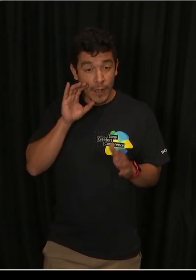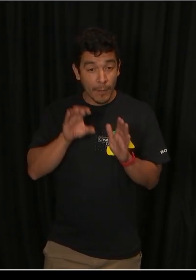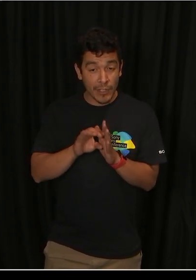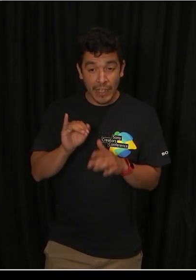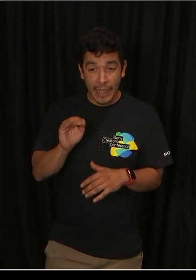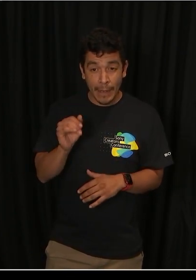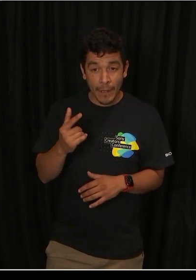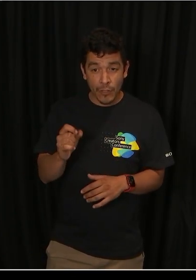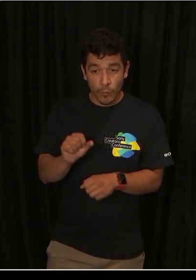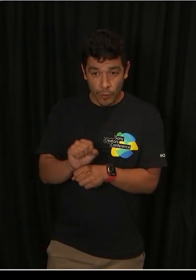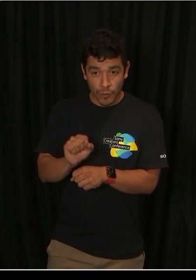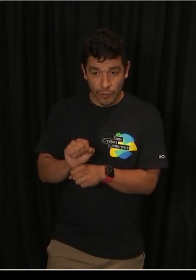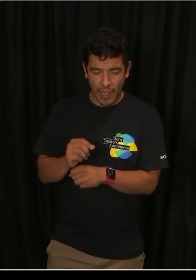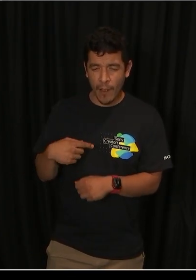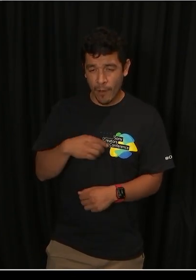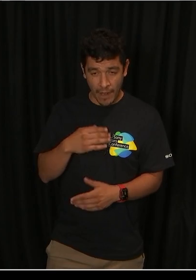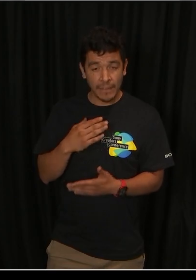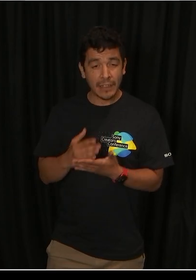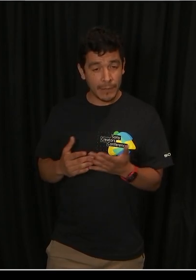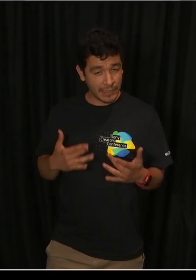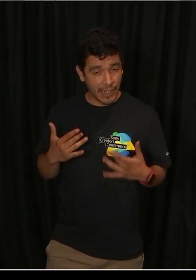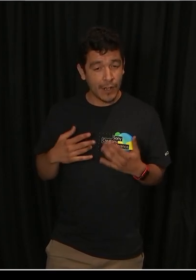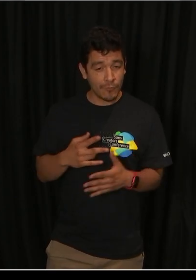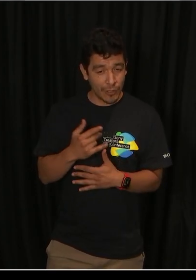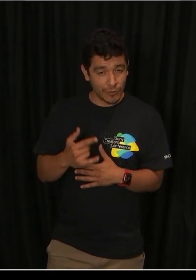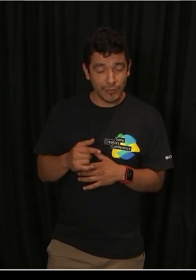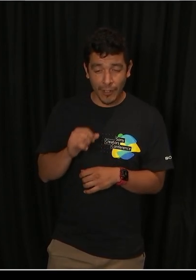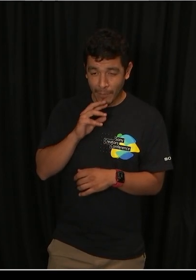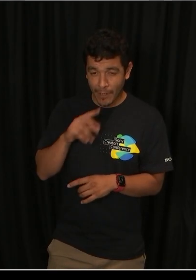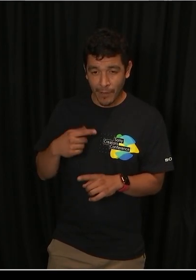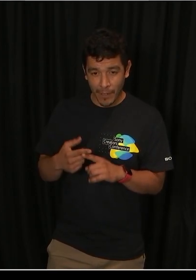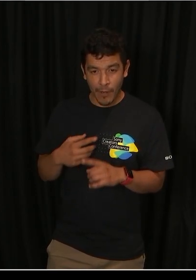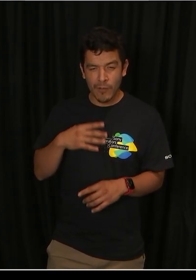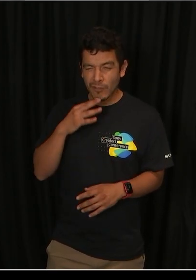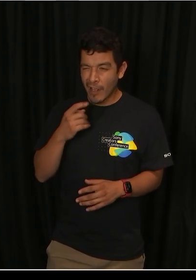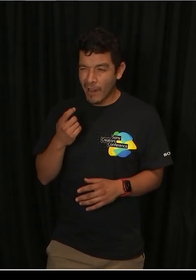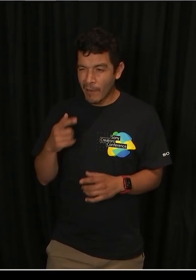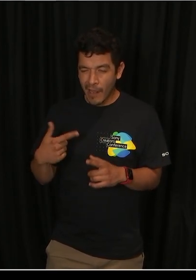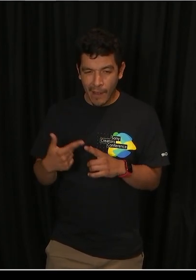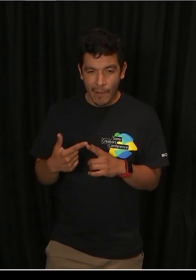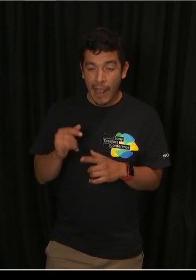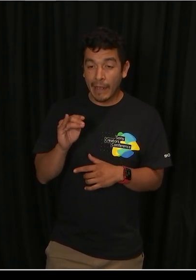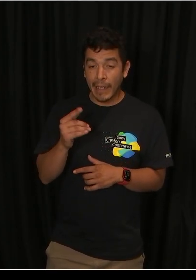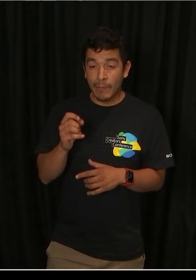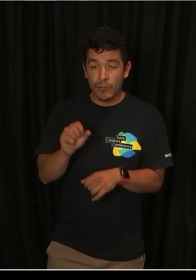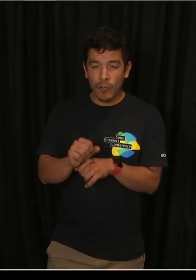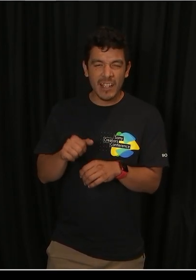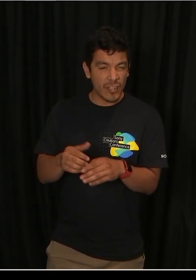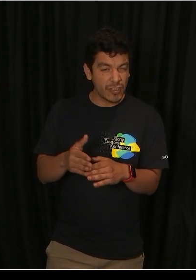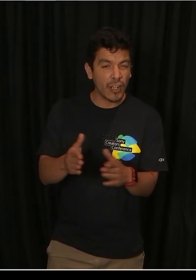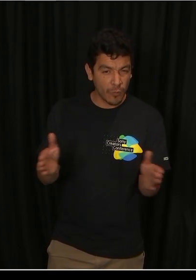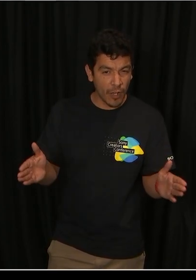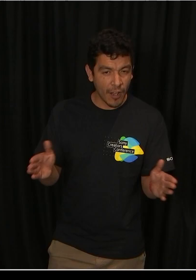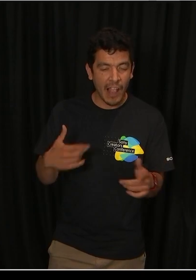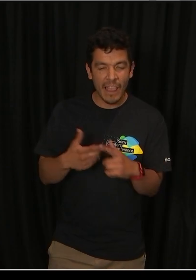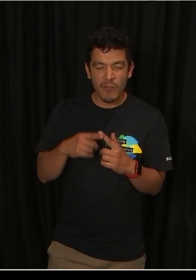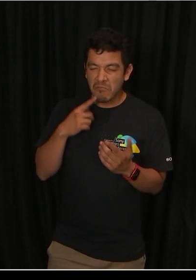And today we've got some exciting projects to talk about. We're going to be talking a lot about Imageworks in general, and we're going to talk about two projects: